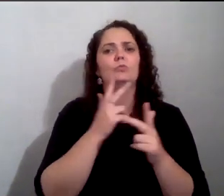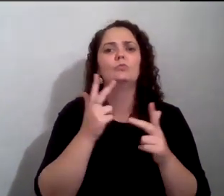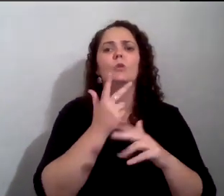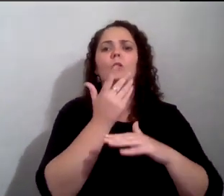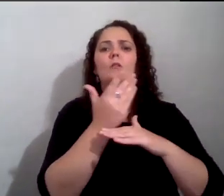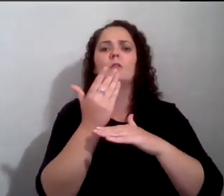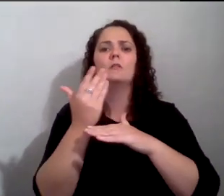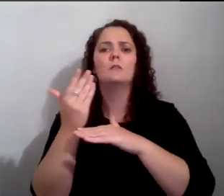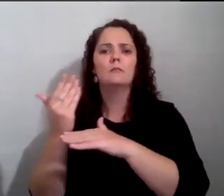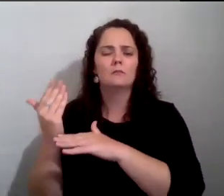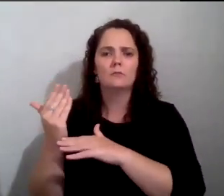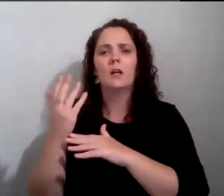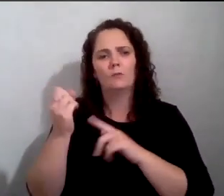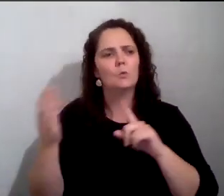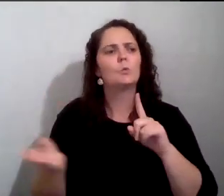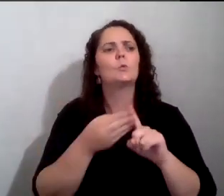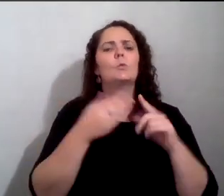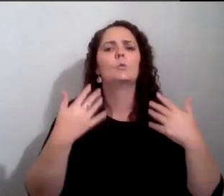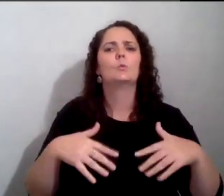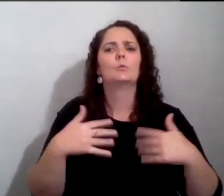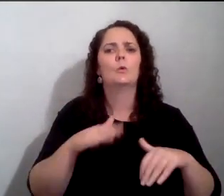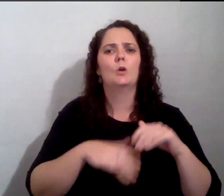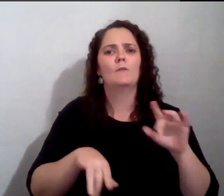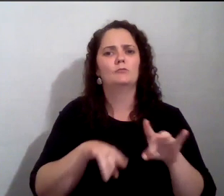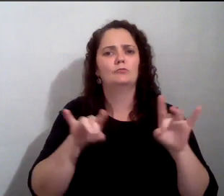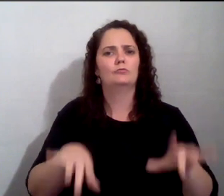increasing prominence to Australian design since the 1980s.